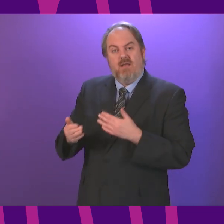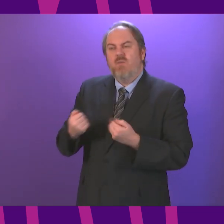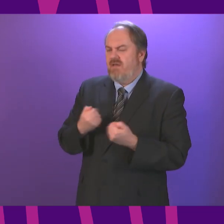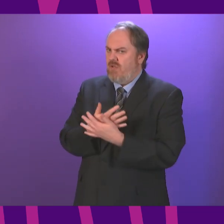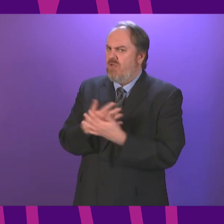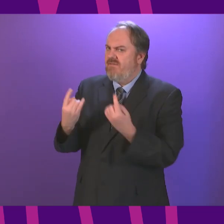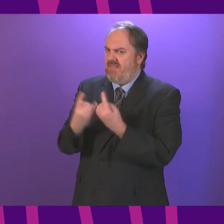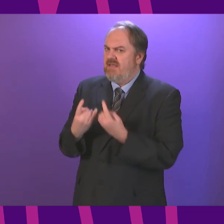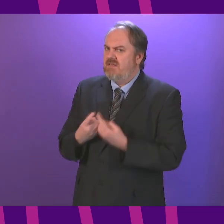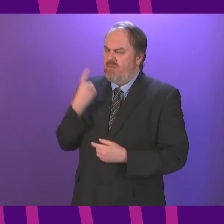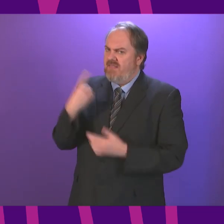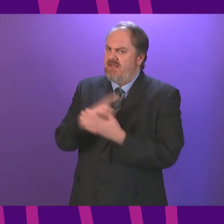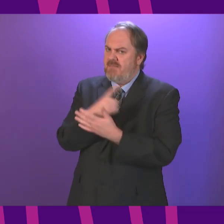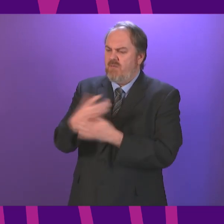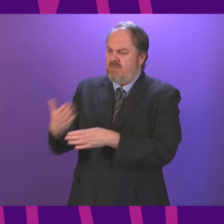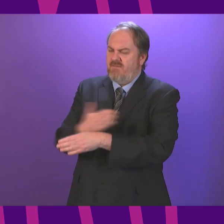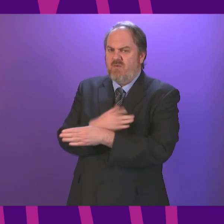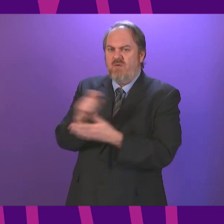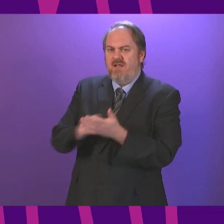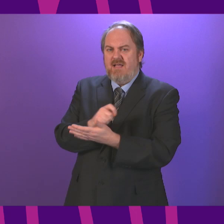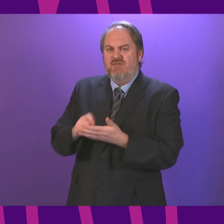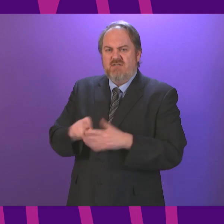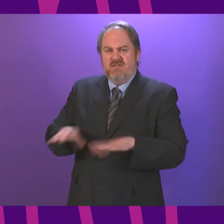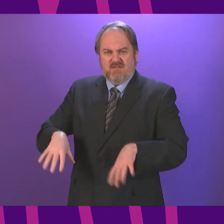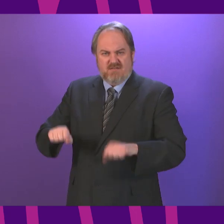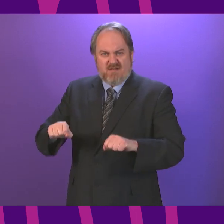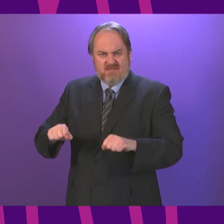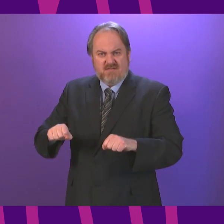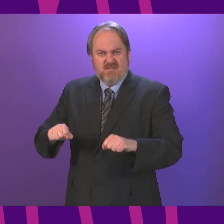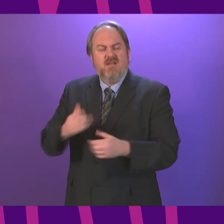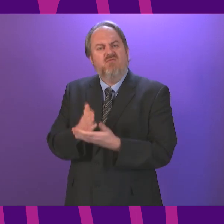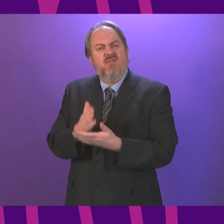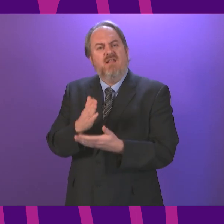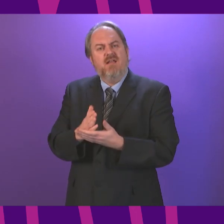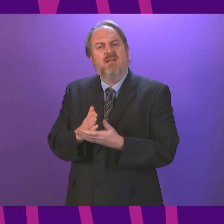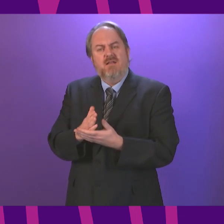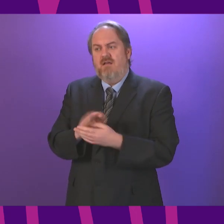about as we head to the election and as a new Government takes office after that. It narrates